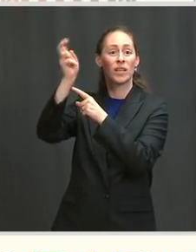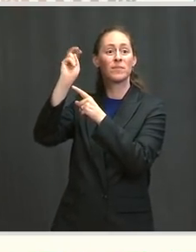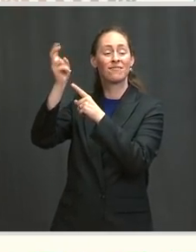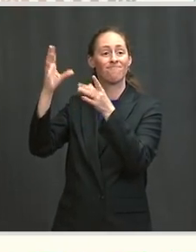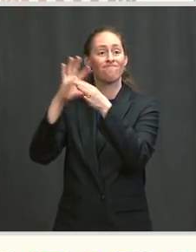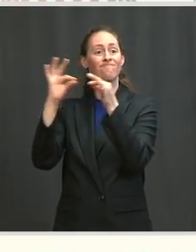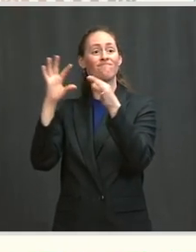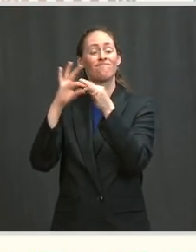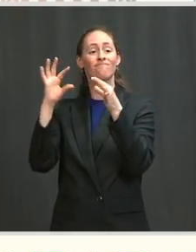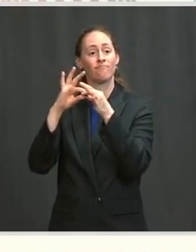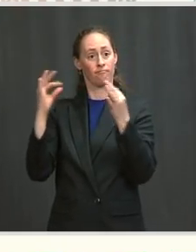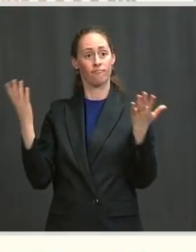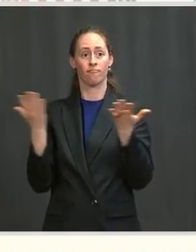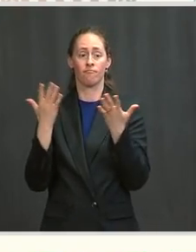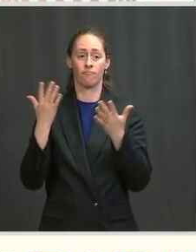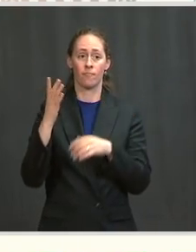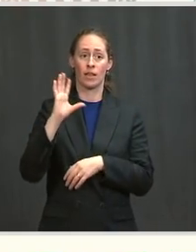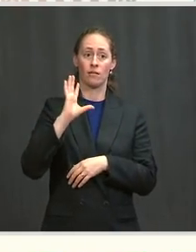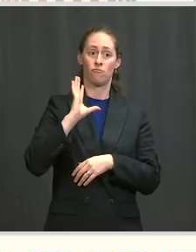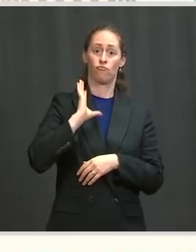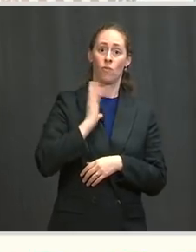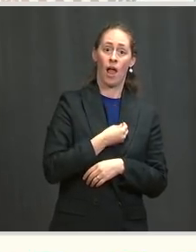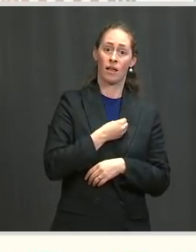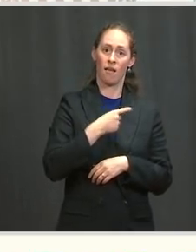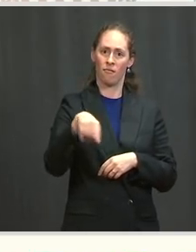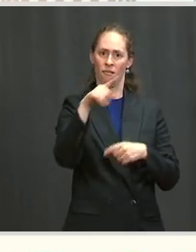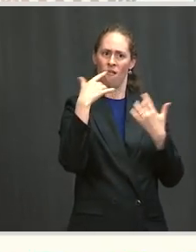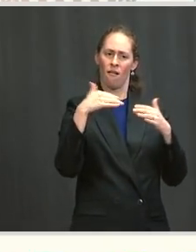ever confirmed to the U.S. Senate -- you just met her -- Dr. Levine.